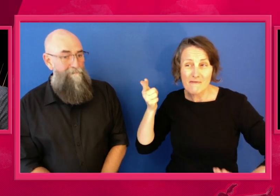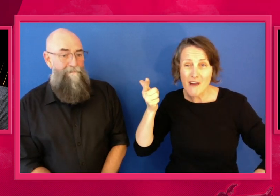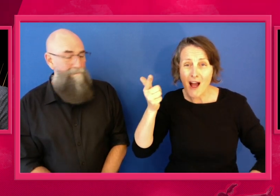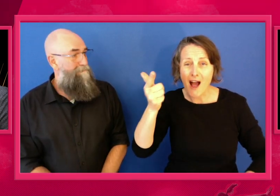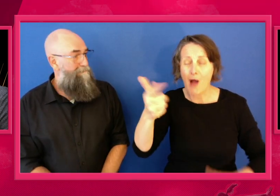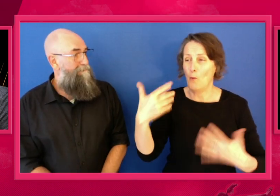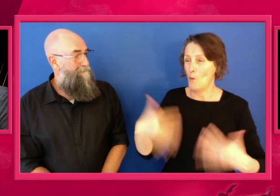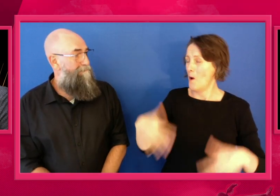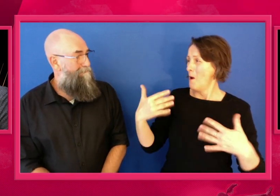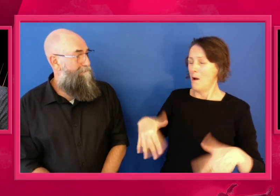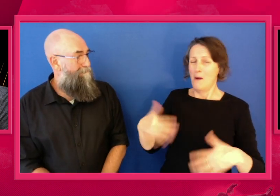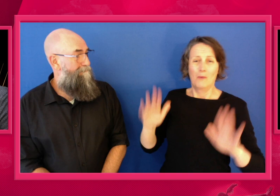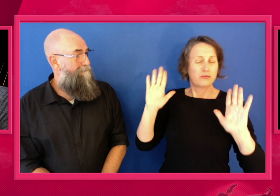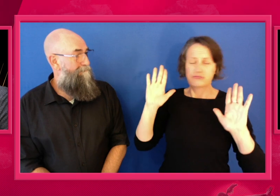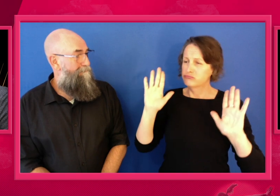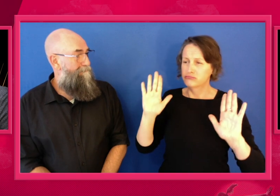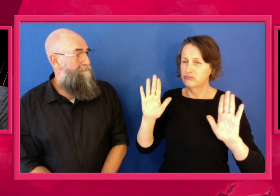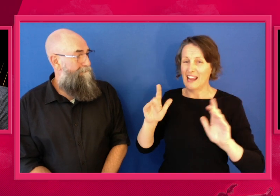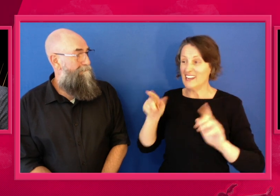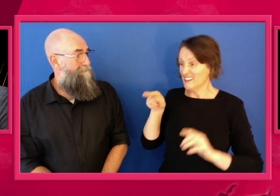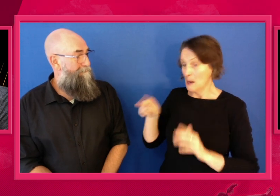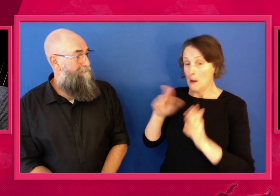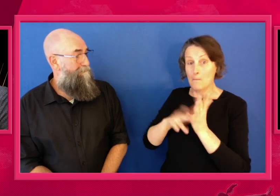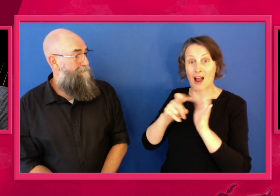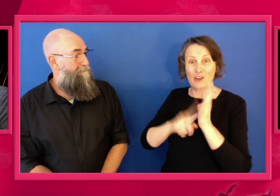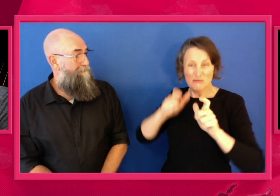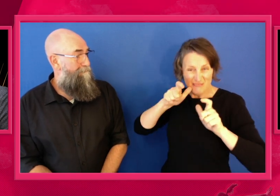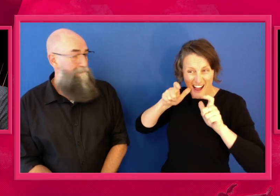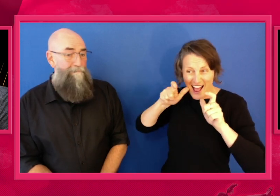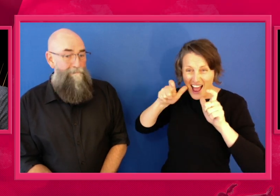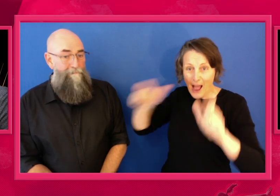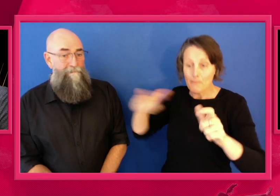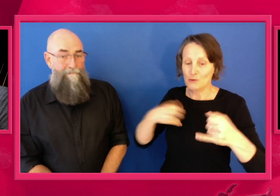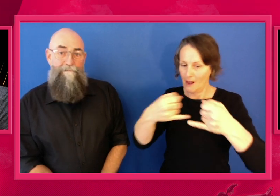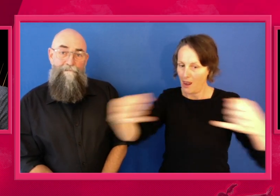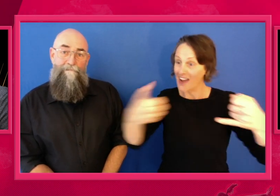that, that just, that yell that came from him when he saw it go over the 65 line and